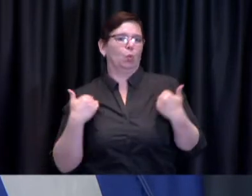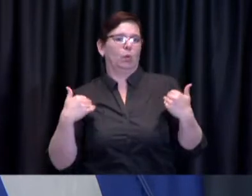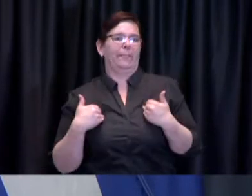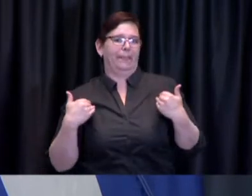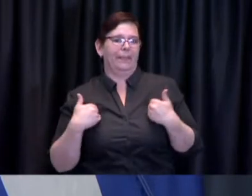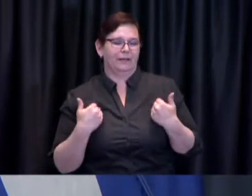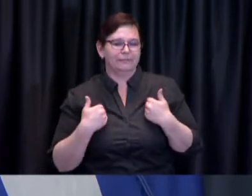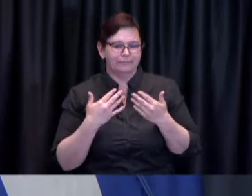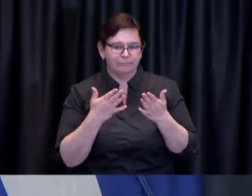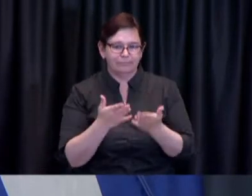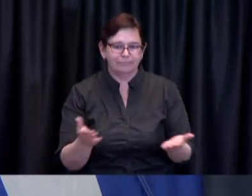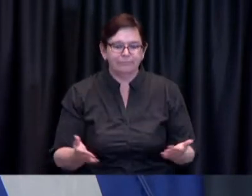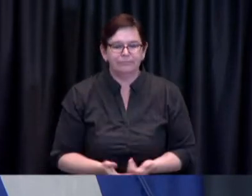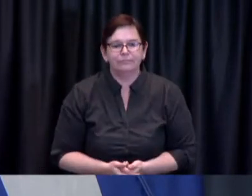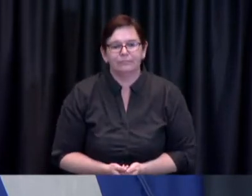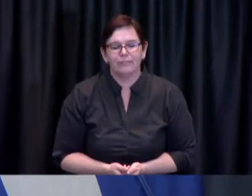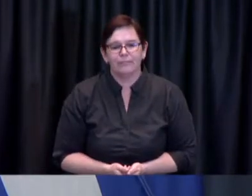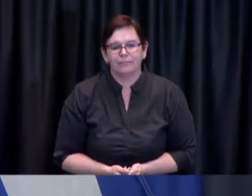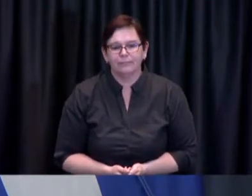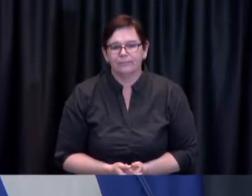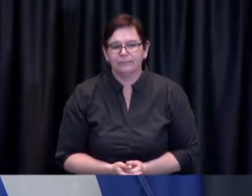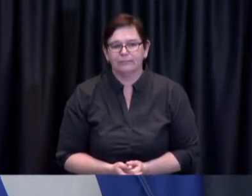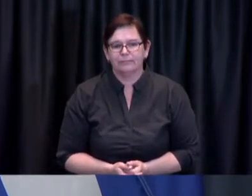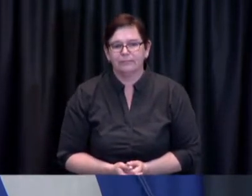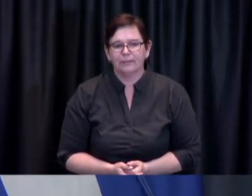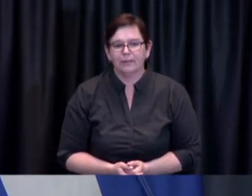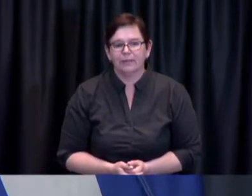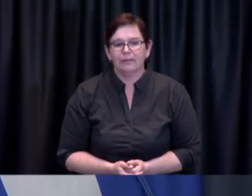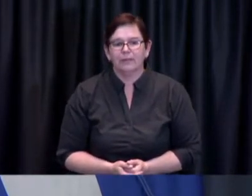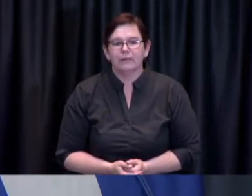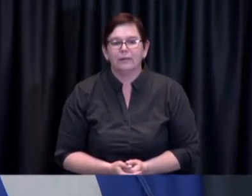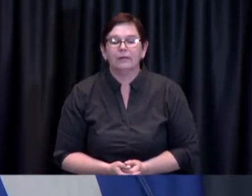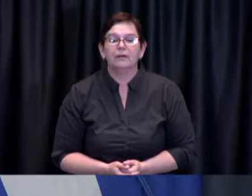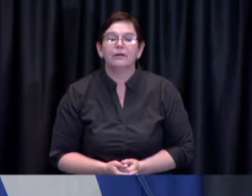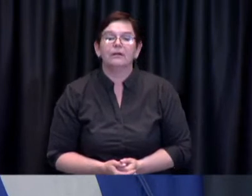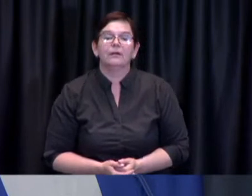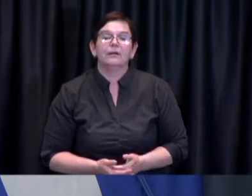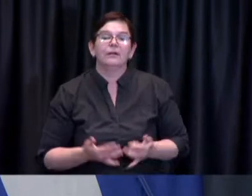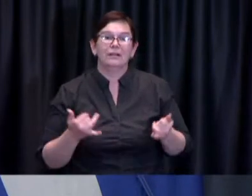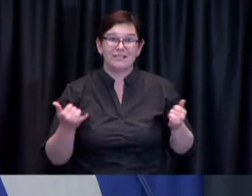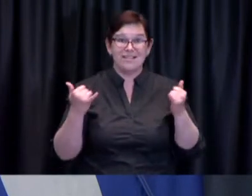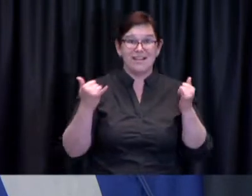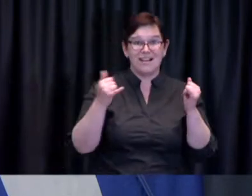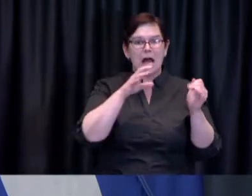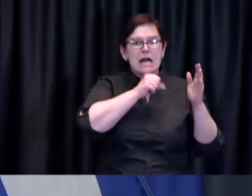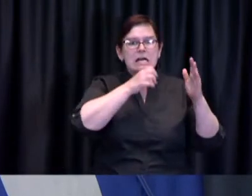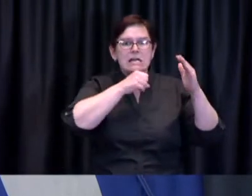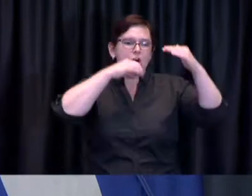in time the widening of eligibility will make a tremendous difference in the number of people